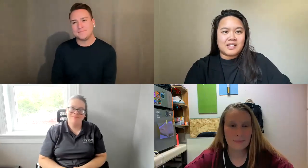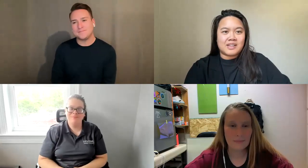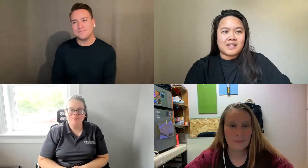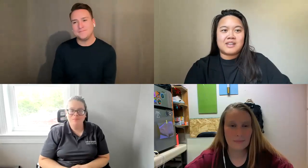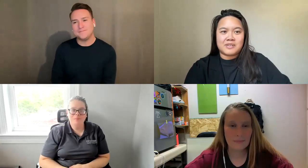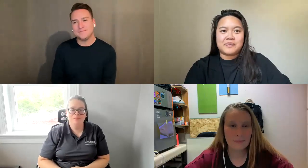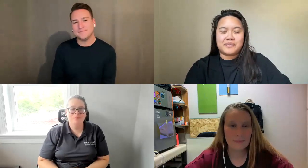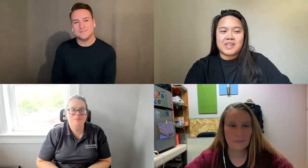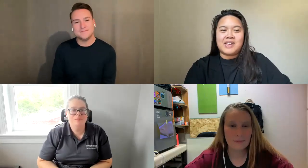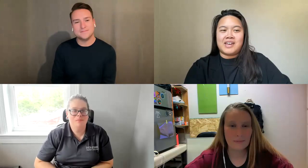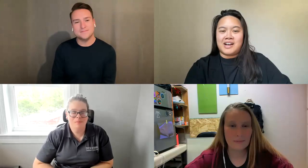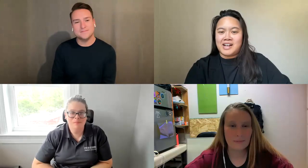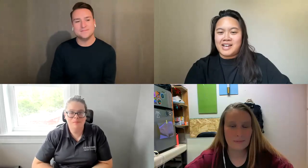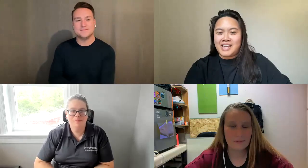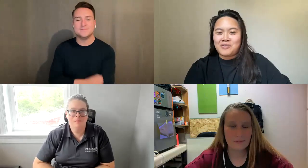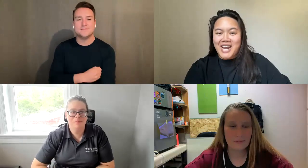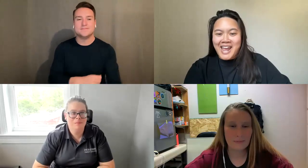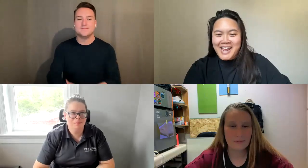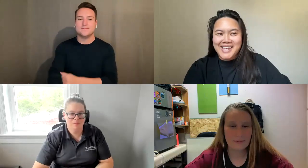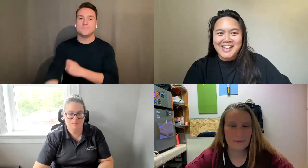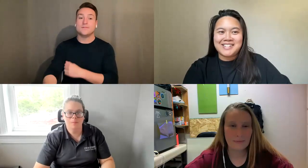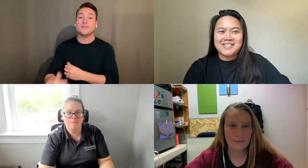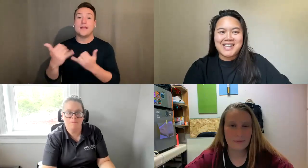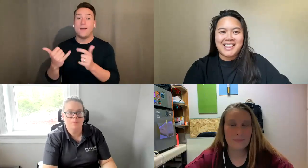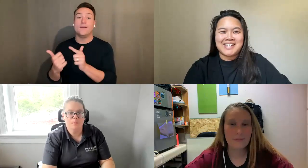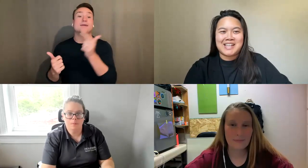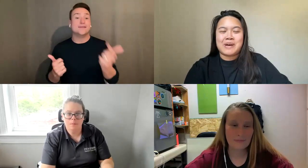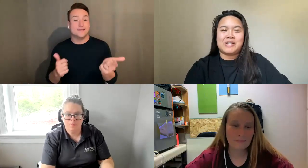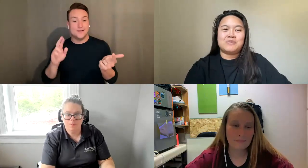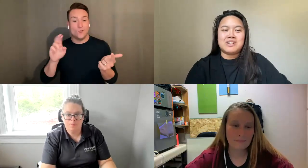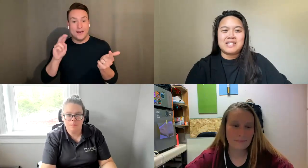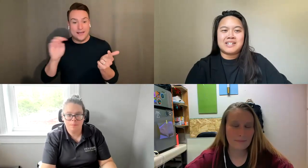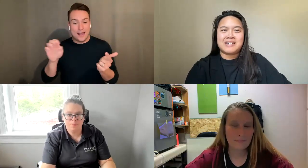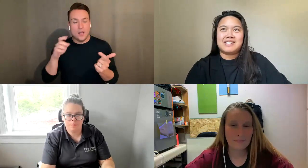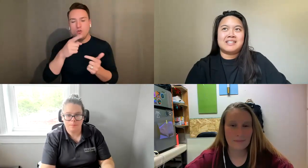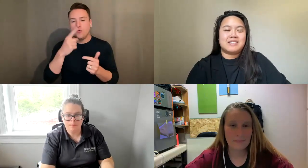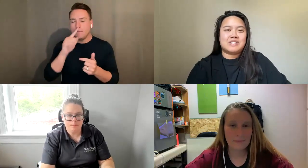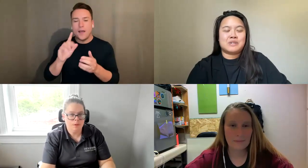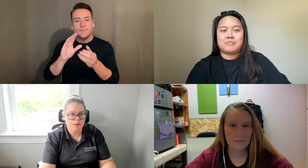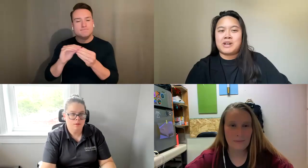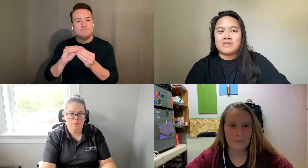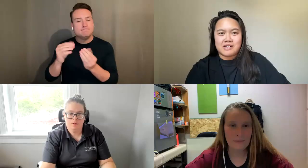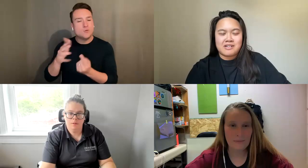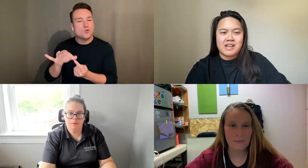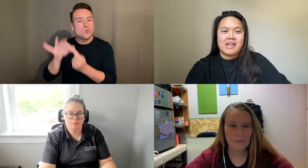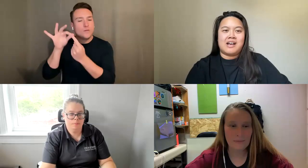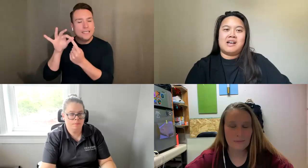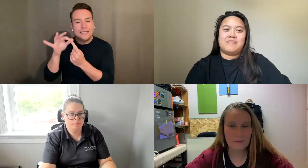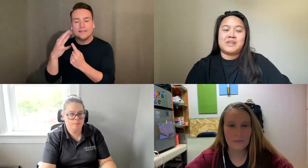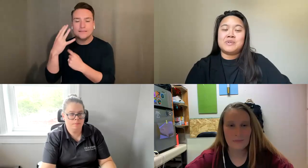And, Renee, can you tell us about a unique instance or barrier that